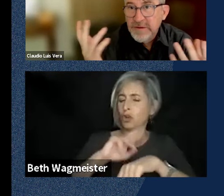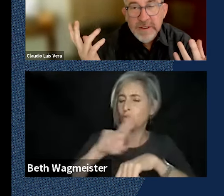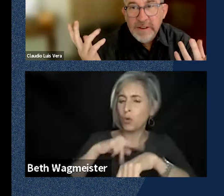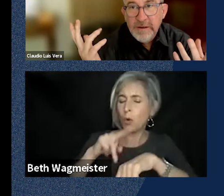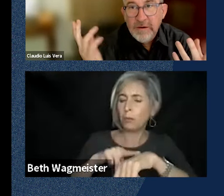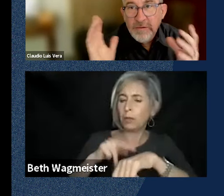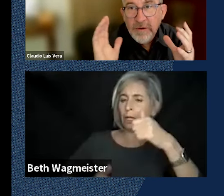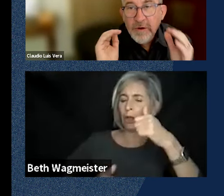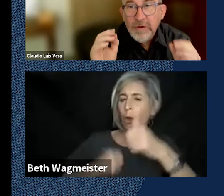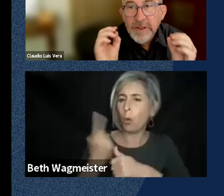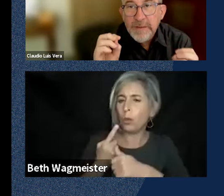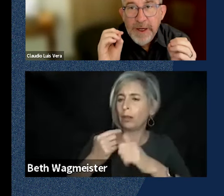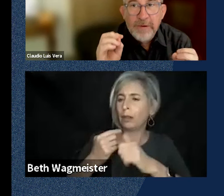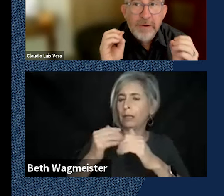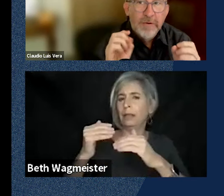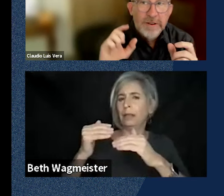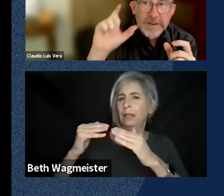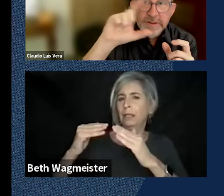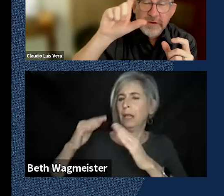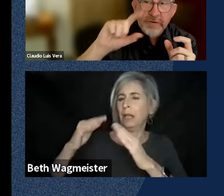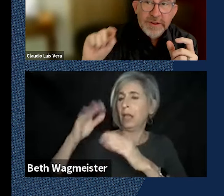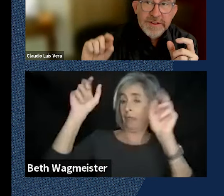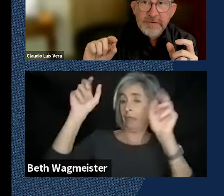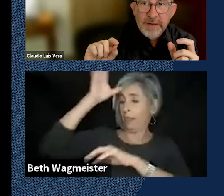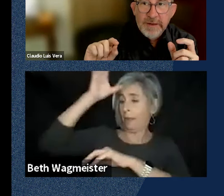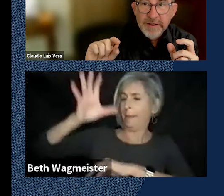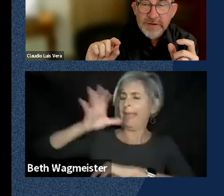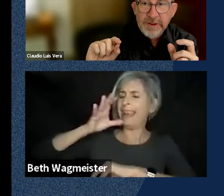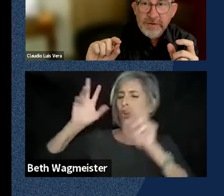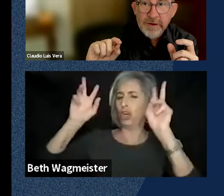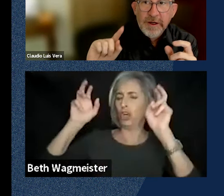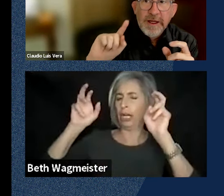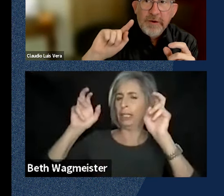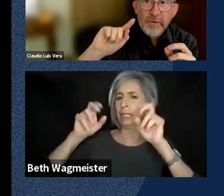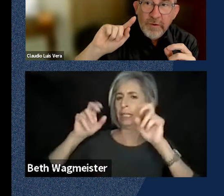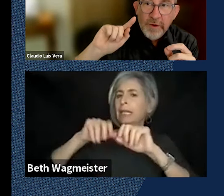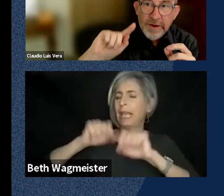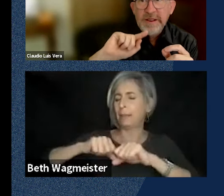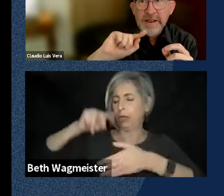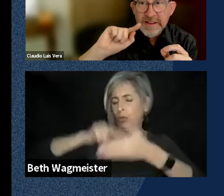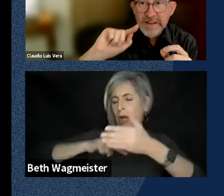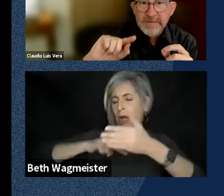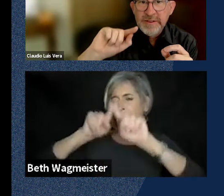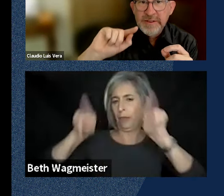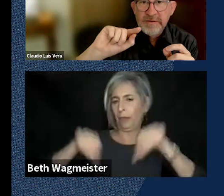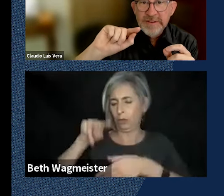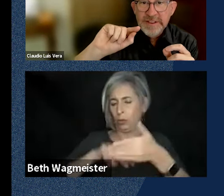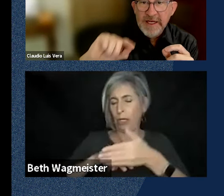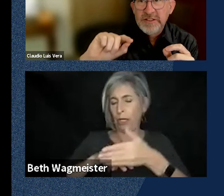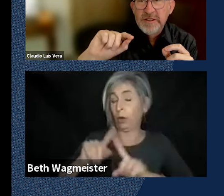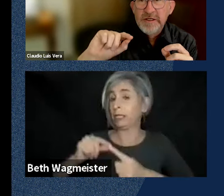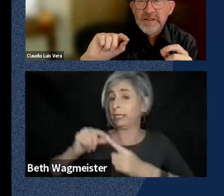So it's like you know, only the parent ones are the ones that are read by the screen reader with the exception of section.